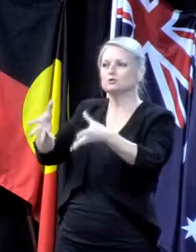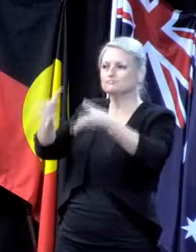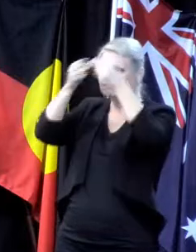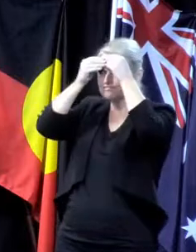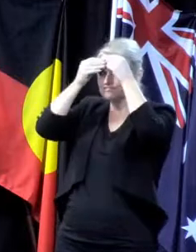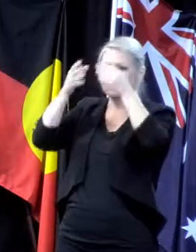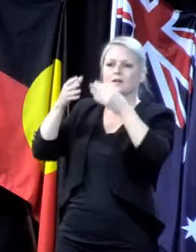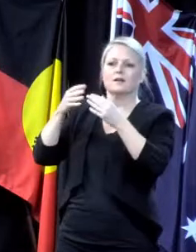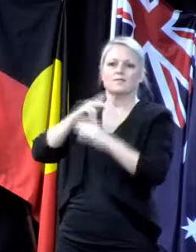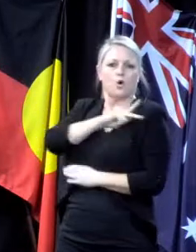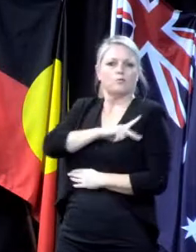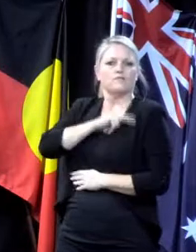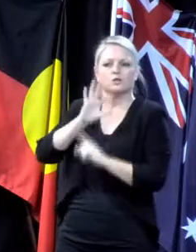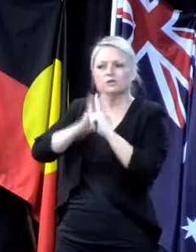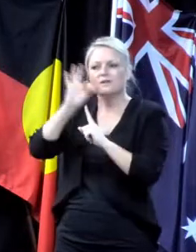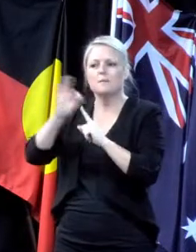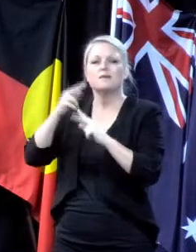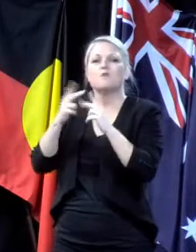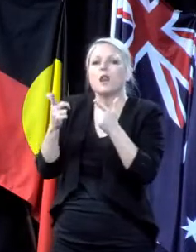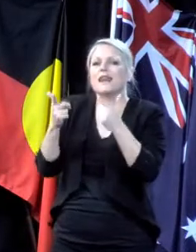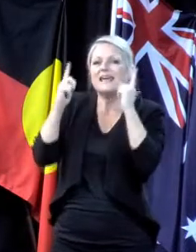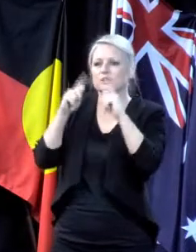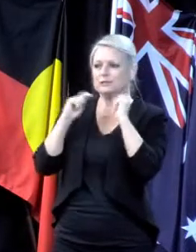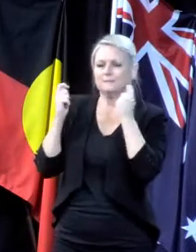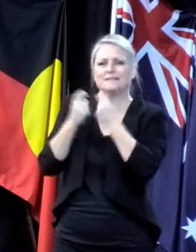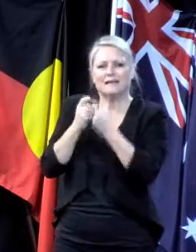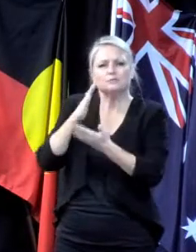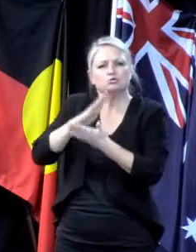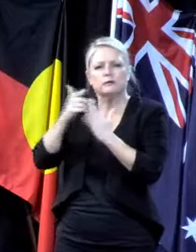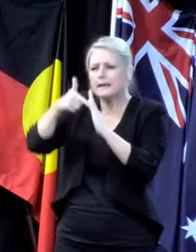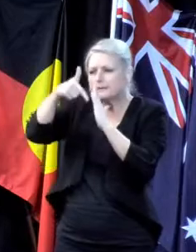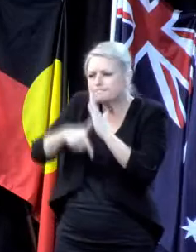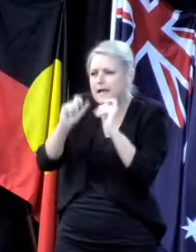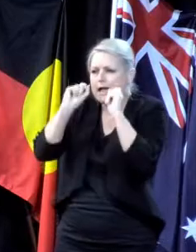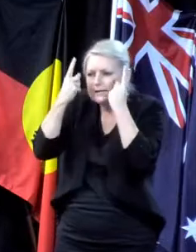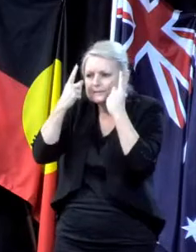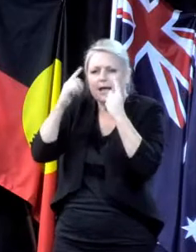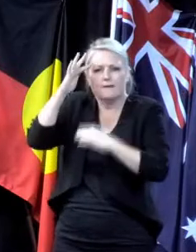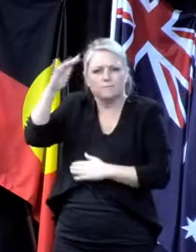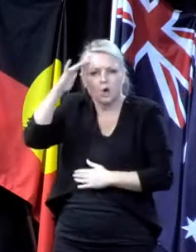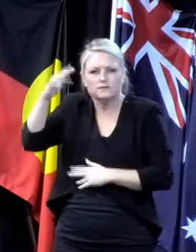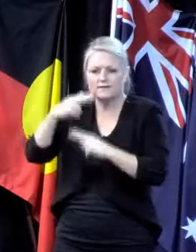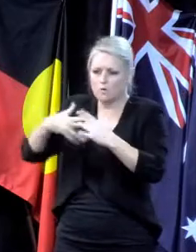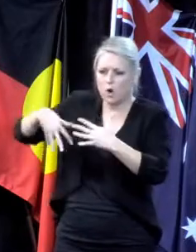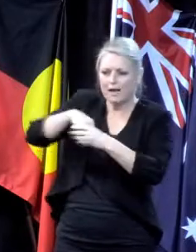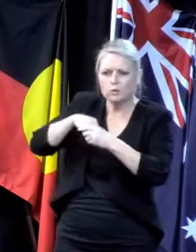to understand the knowledge and understandings behind inclusive practices. Yeah, OK, but what was it?